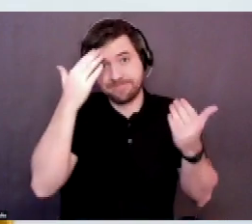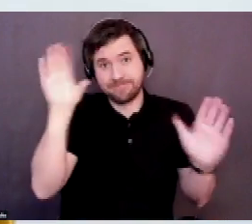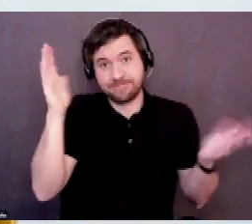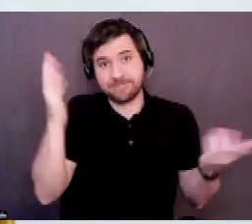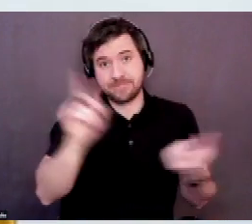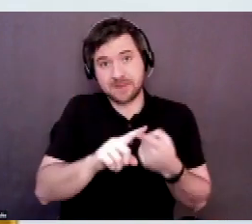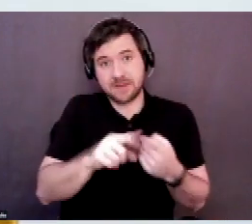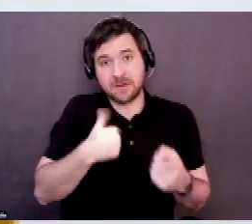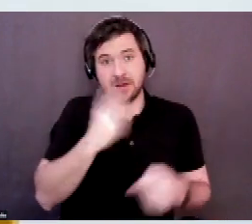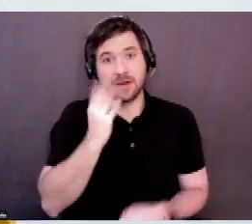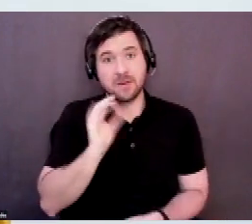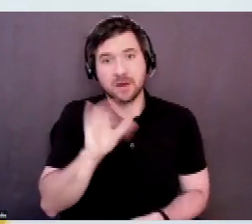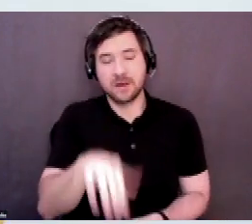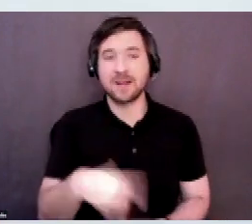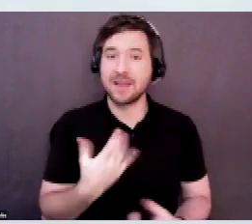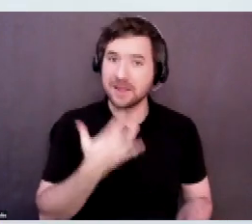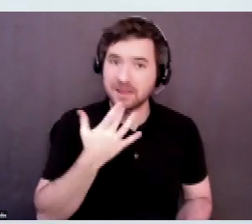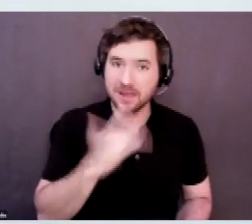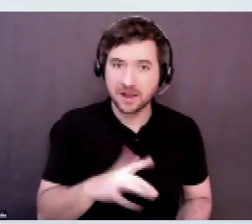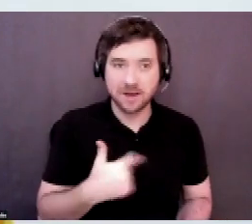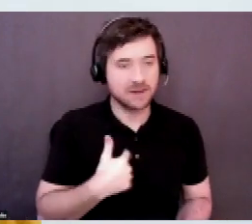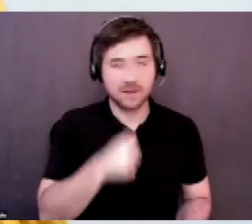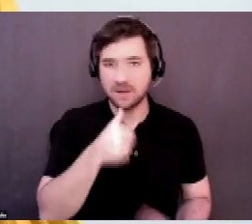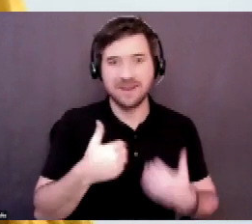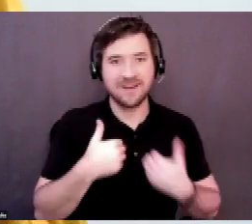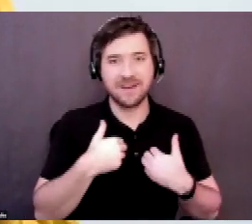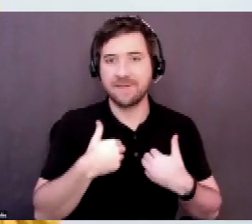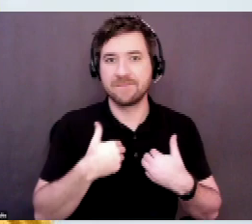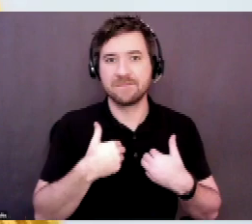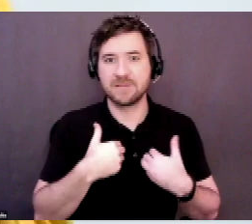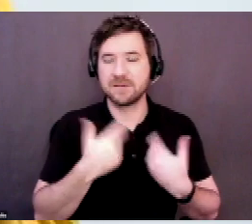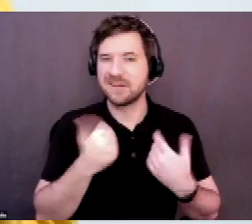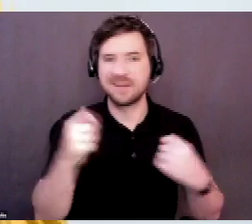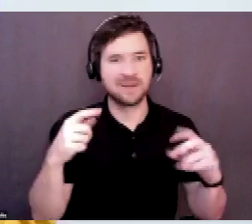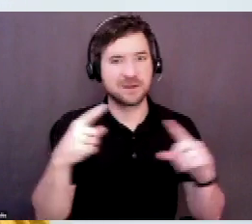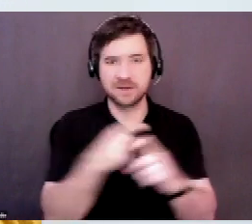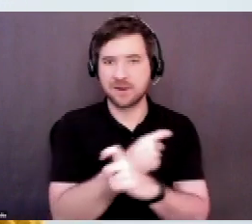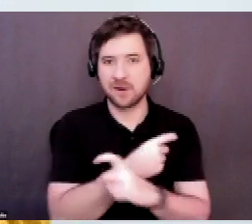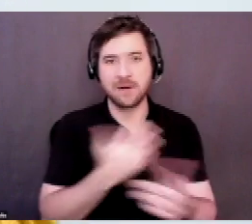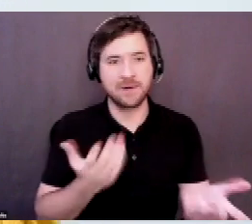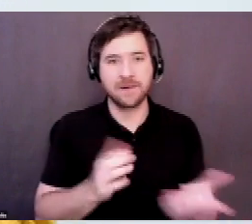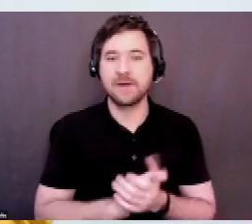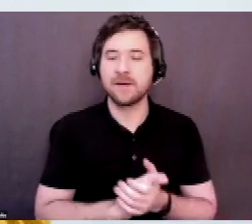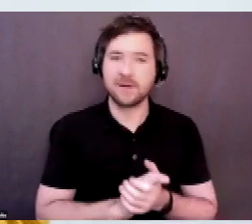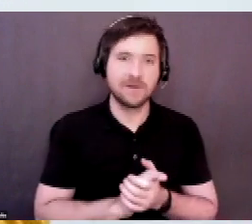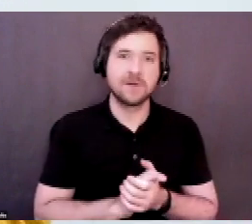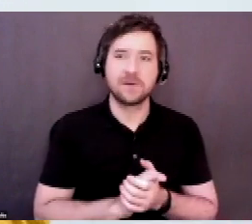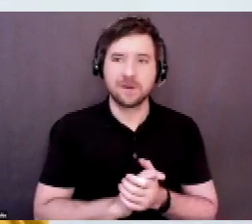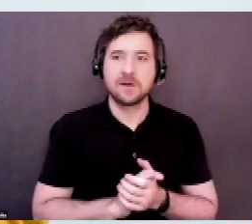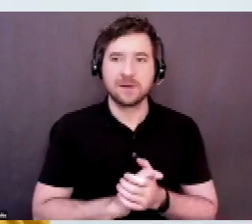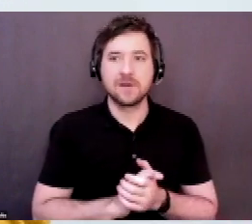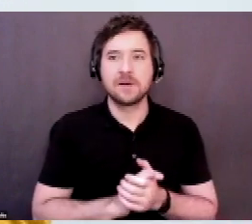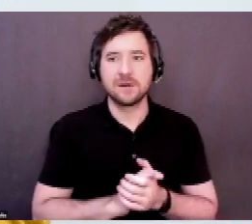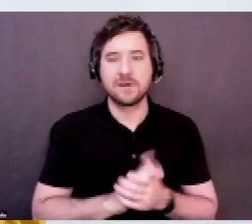And I, thankfully, didn't have any complications that would come with an age related pregnancy,